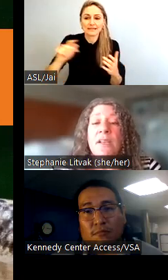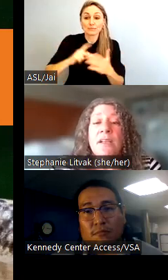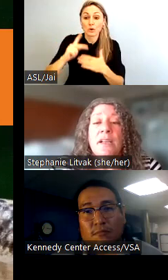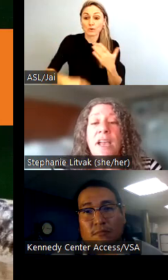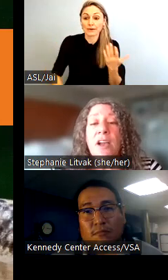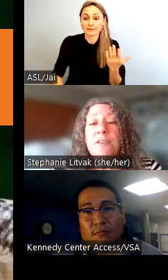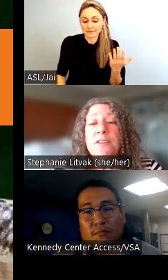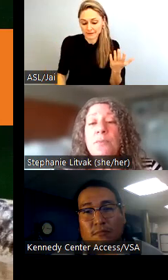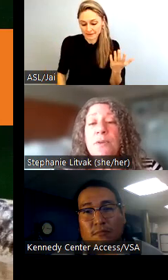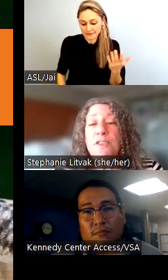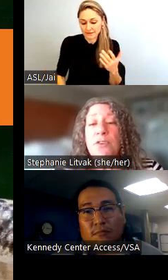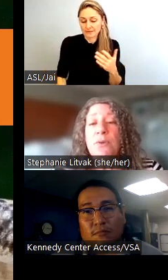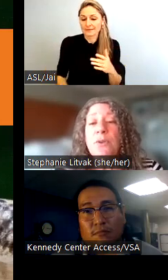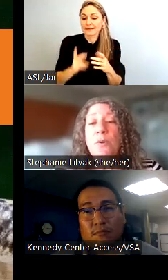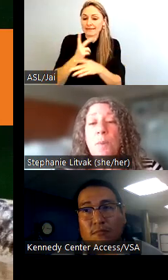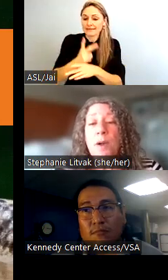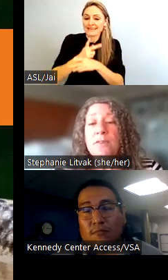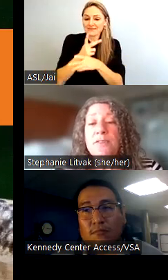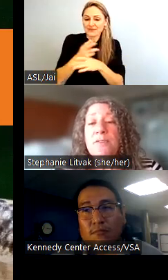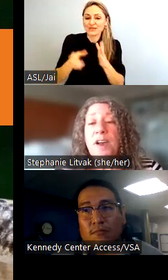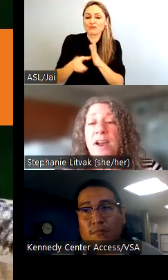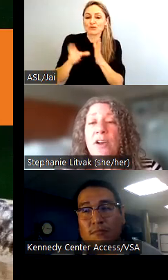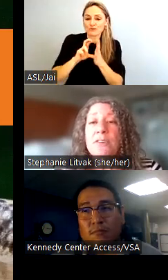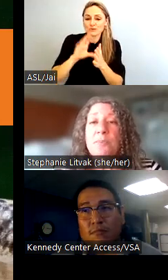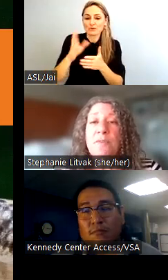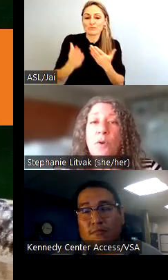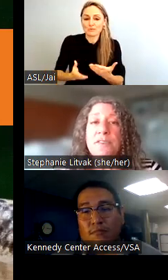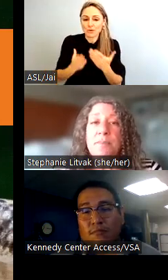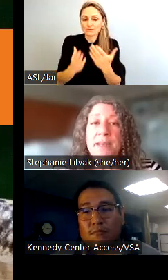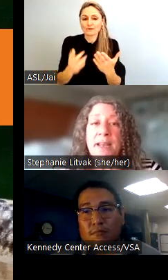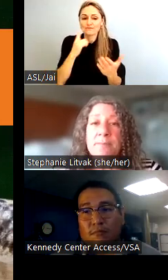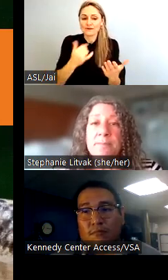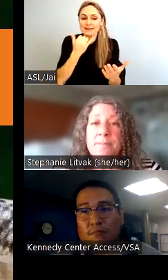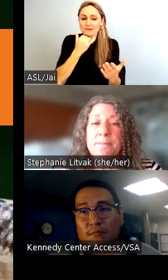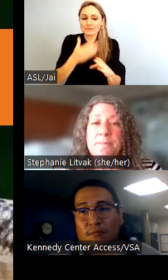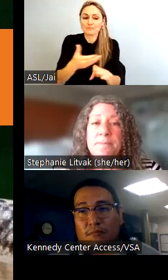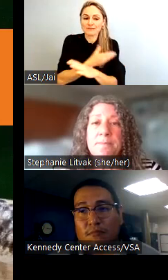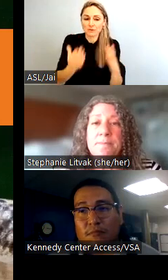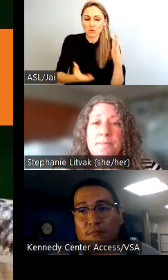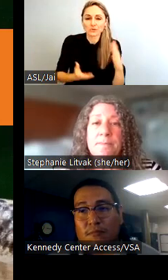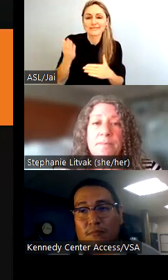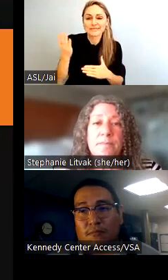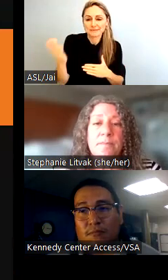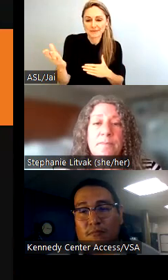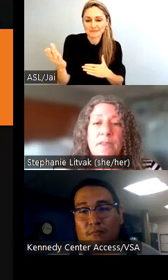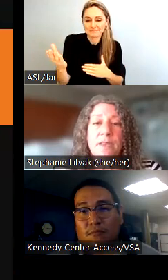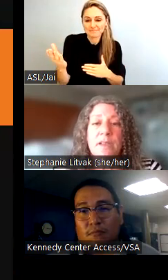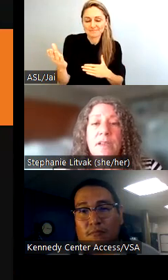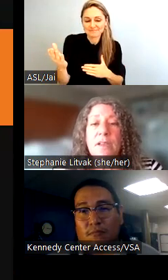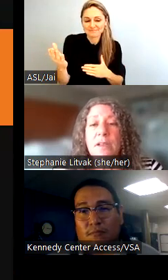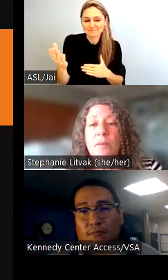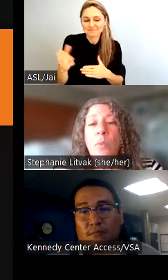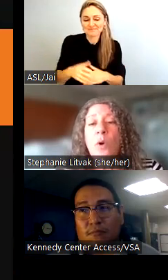Carefully review your proposal for errors before submitting.